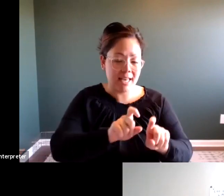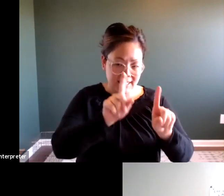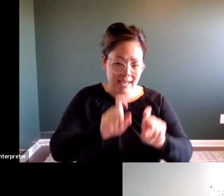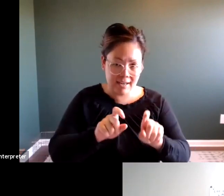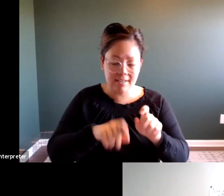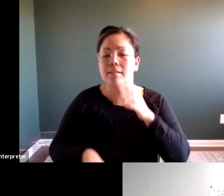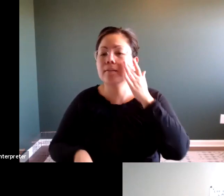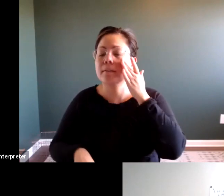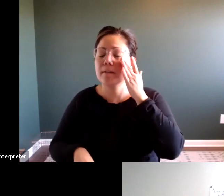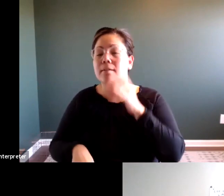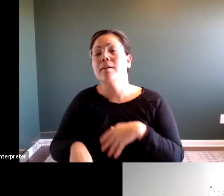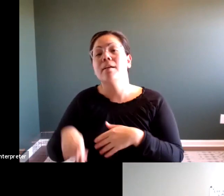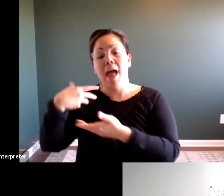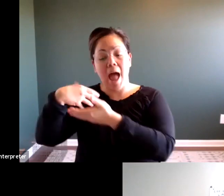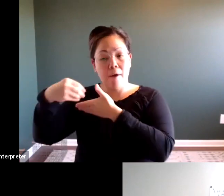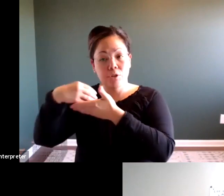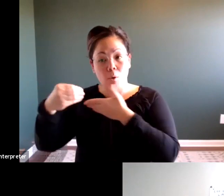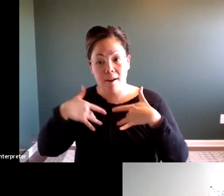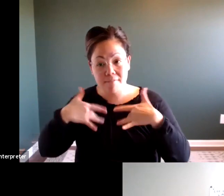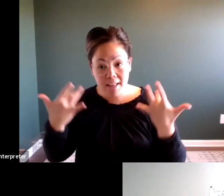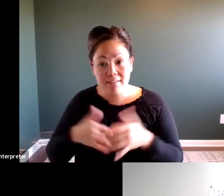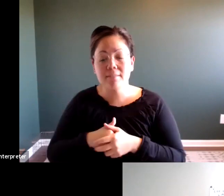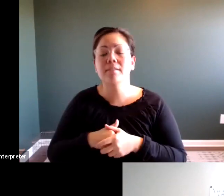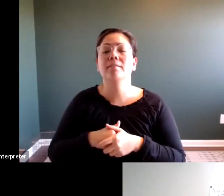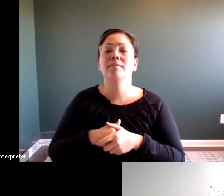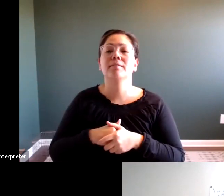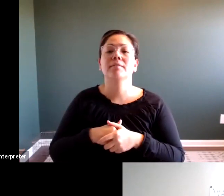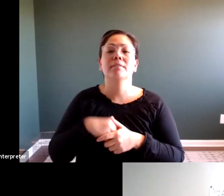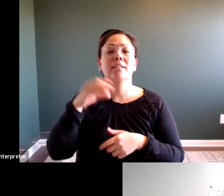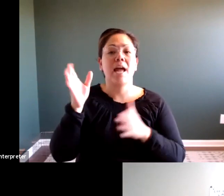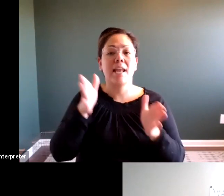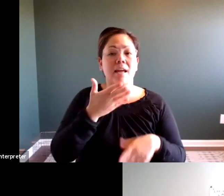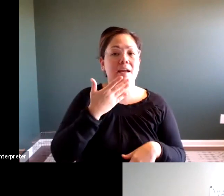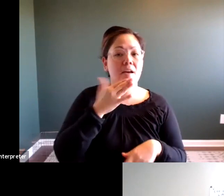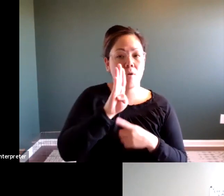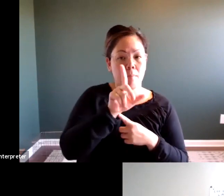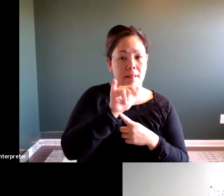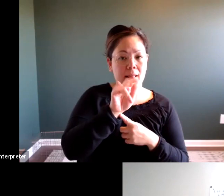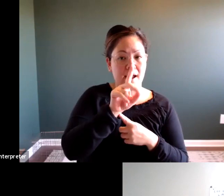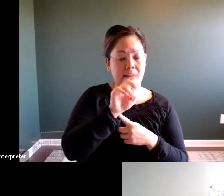And then I talked about outdoor events and I talked about colorblindness. So I think I did answer all of the questions.